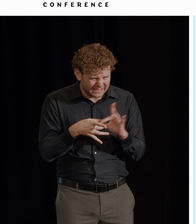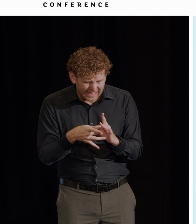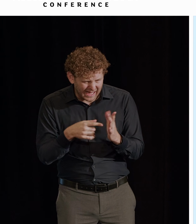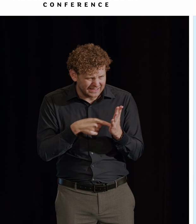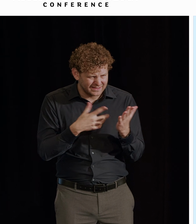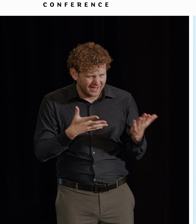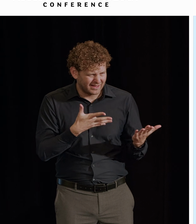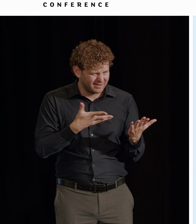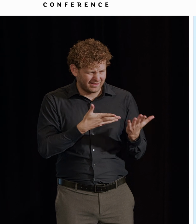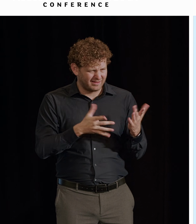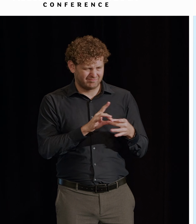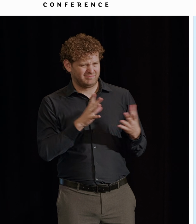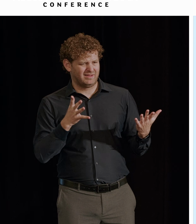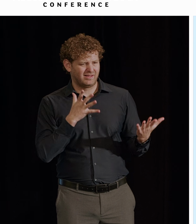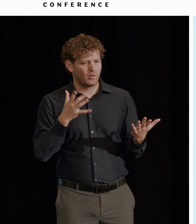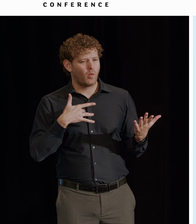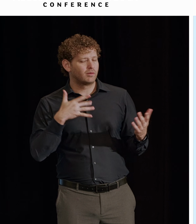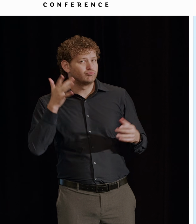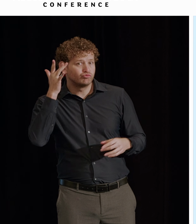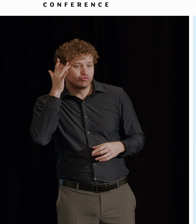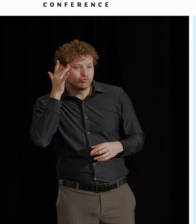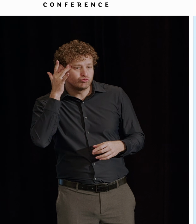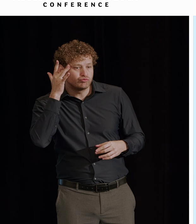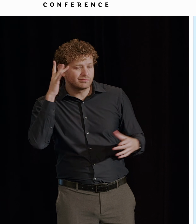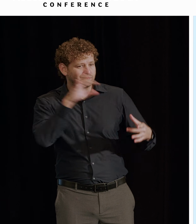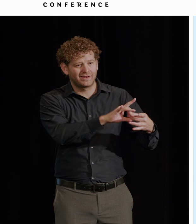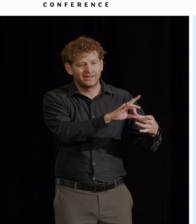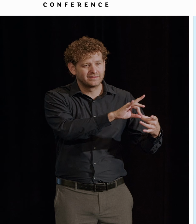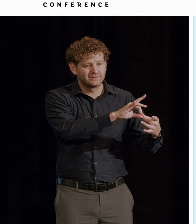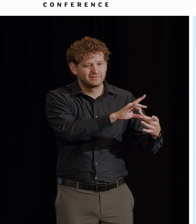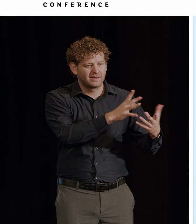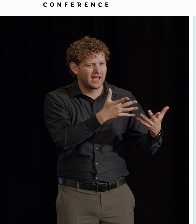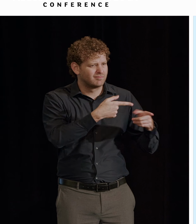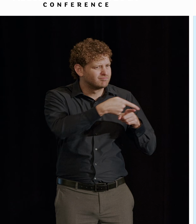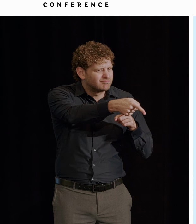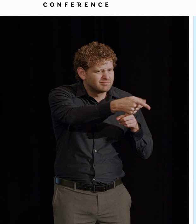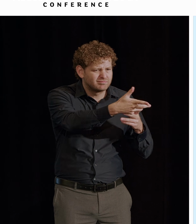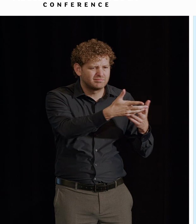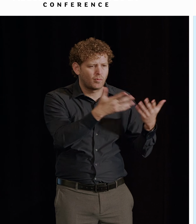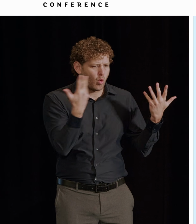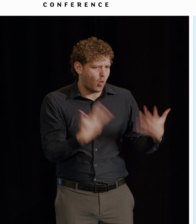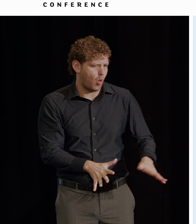and now you can use the glasses to connect with a professional very quickly and hands-free.